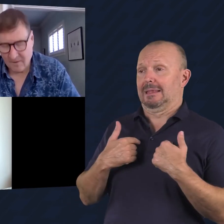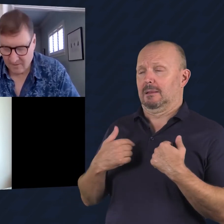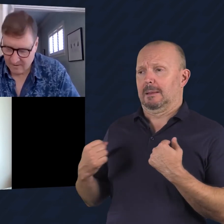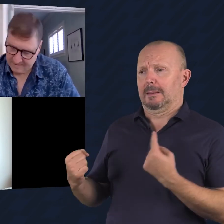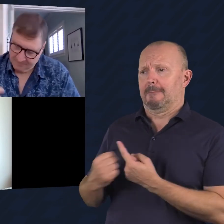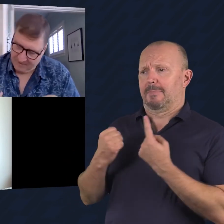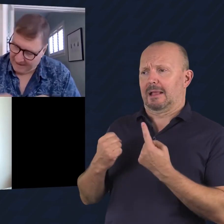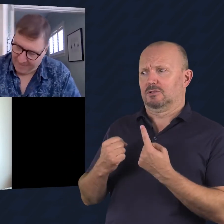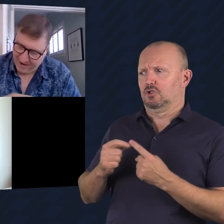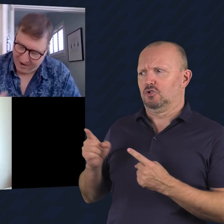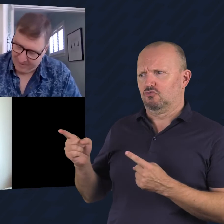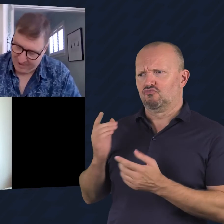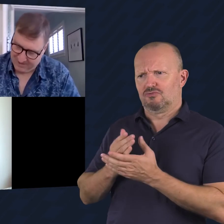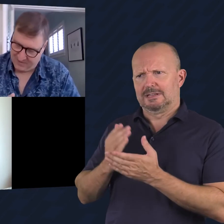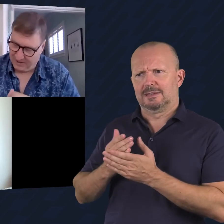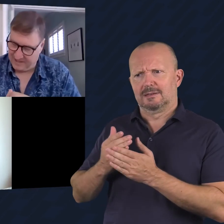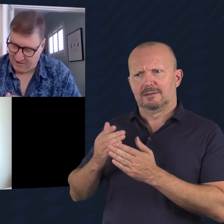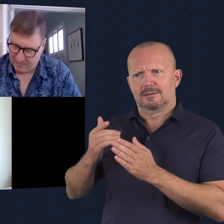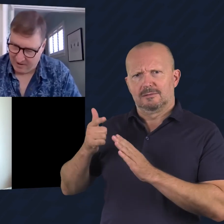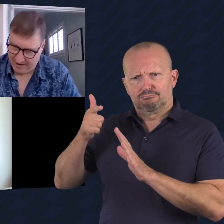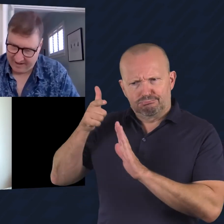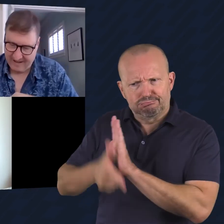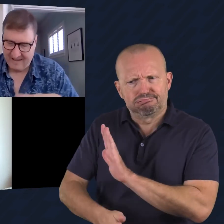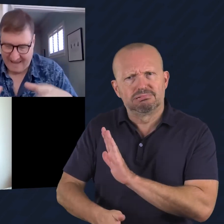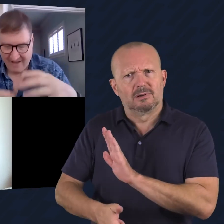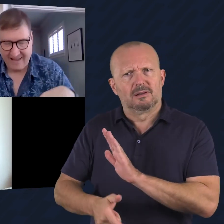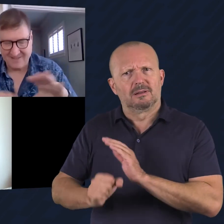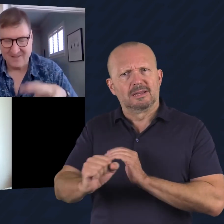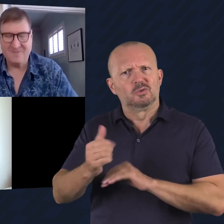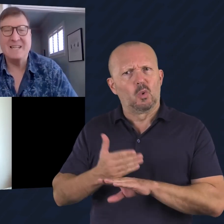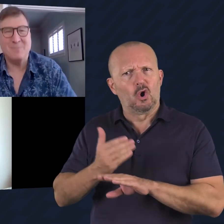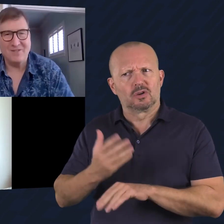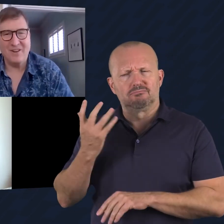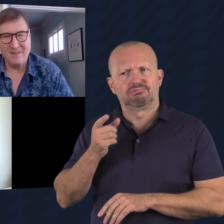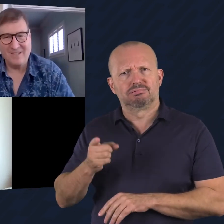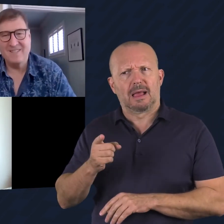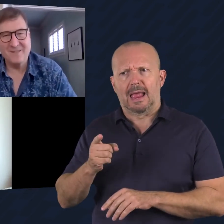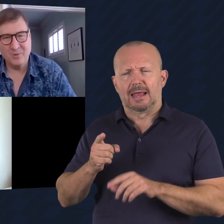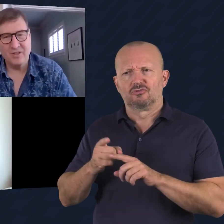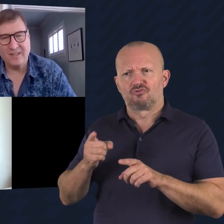So yeah, I mean, I was just really struck by how deep you dived into the work,